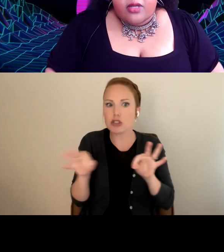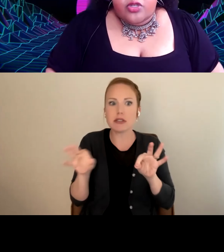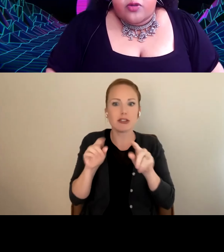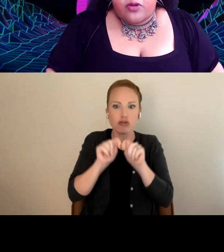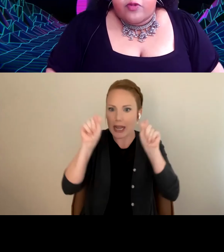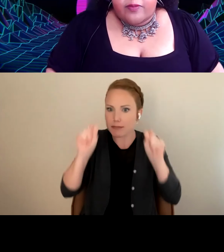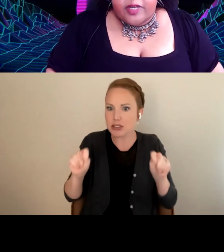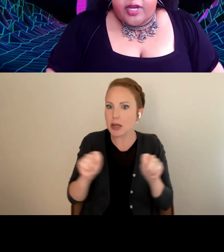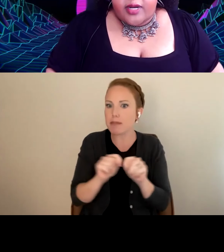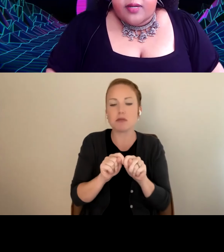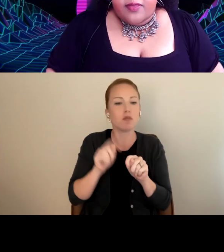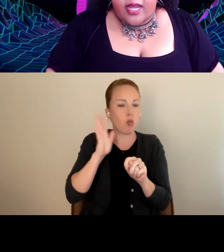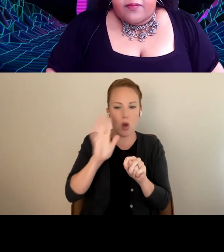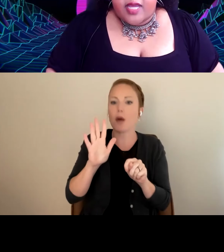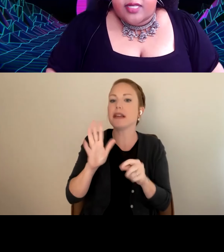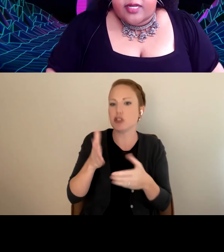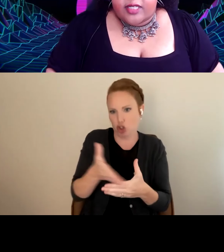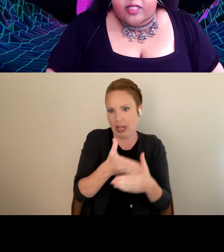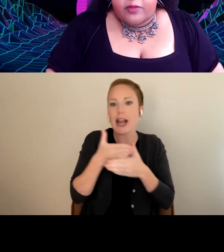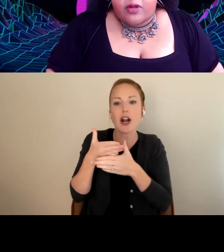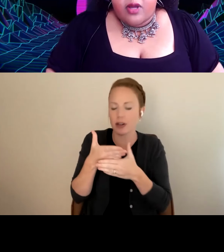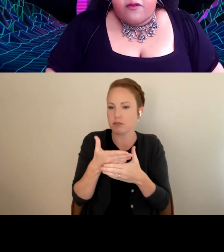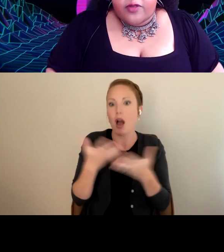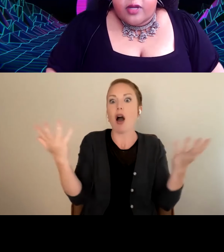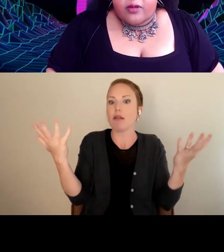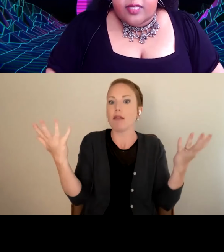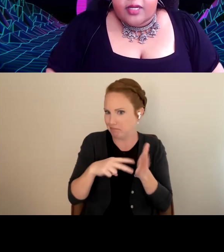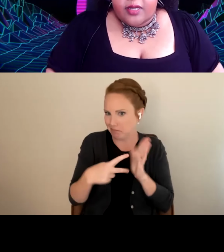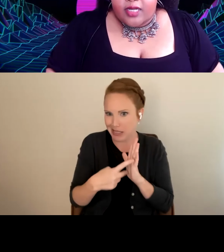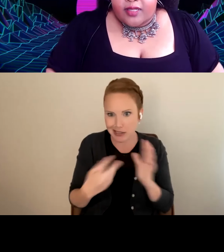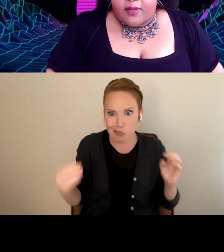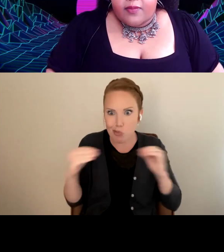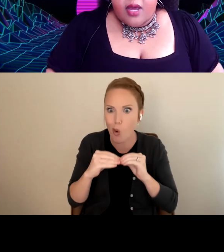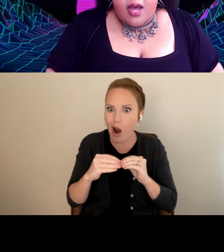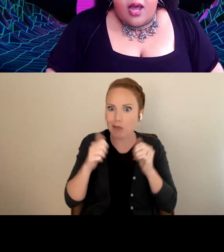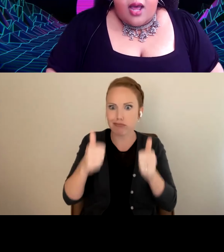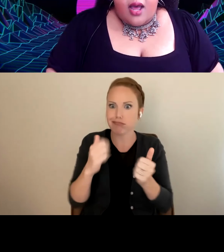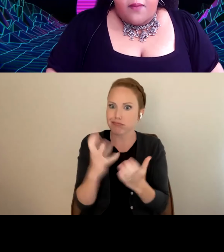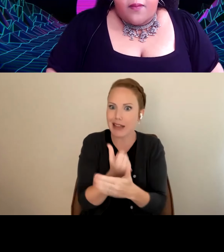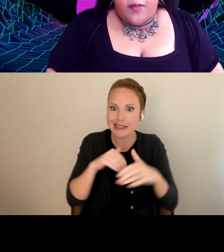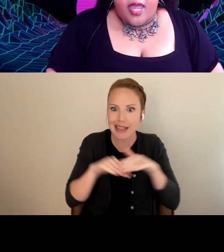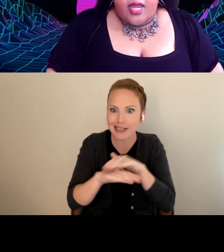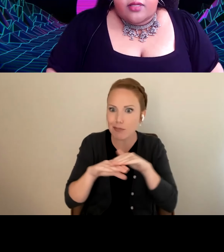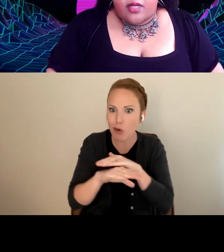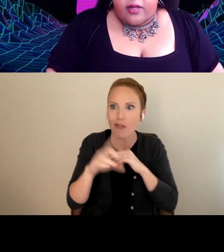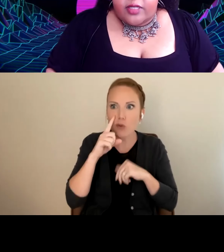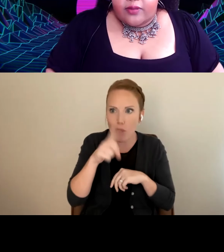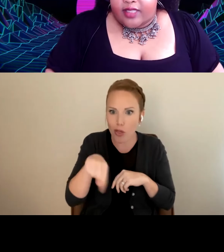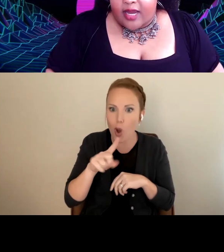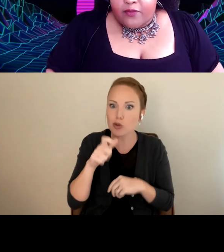that will be shared that makes it accessible for those that need them. Also, the same with